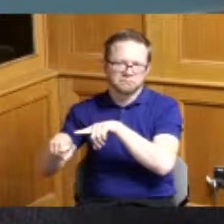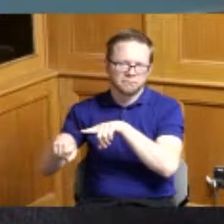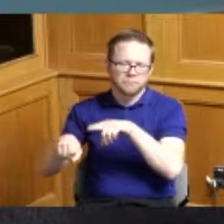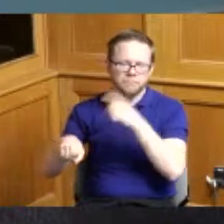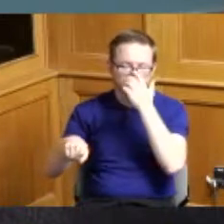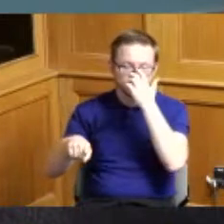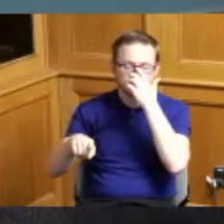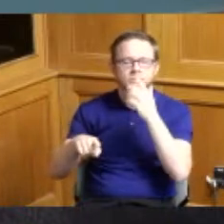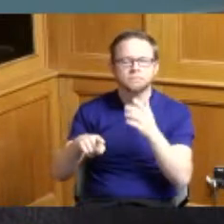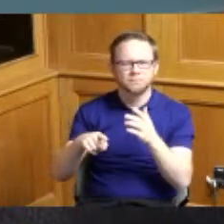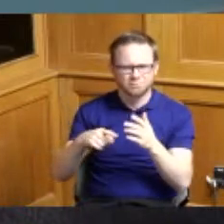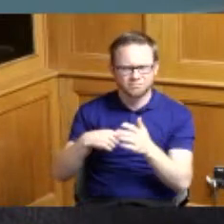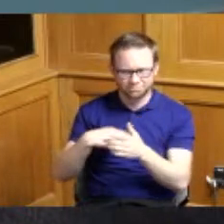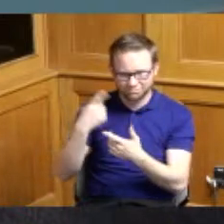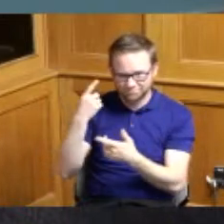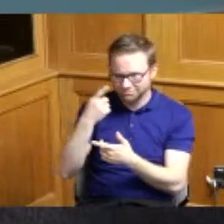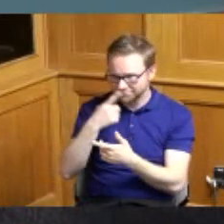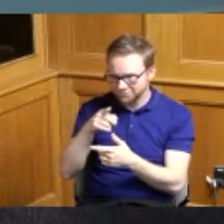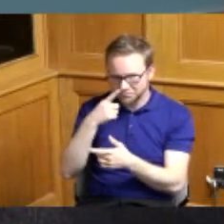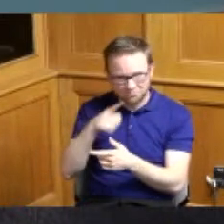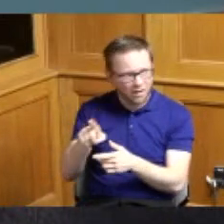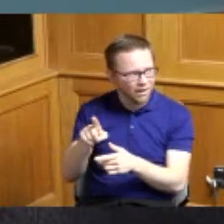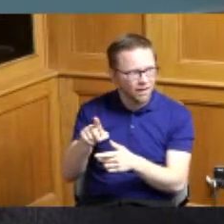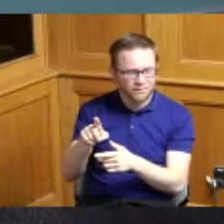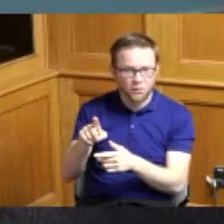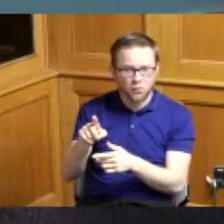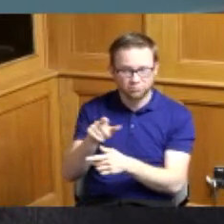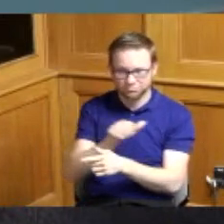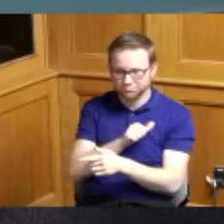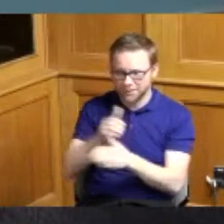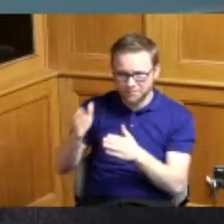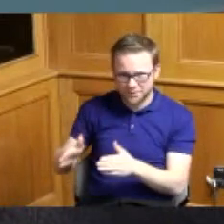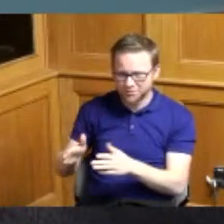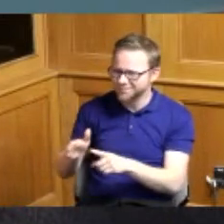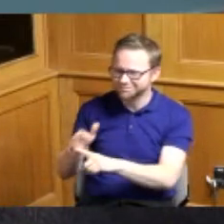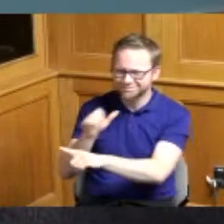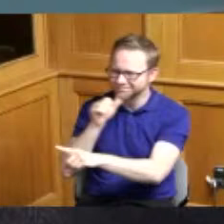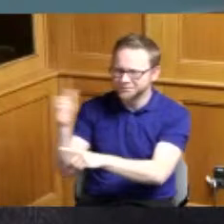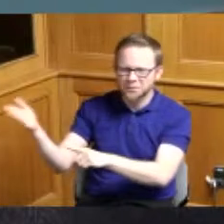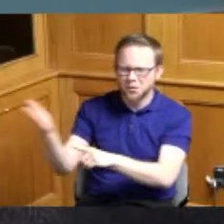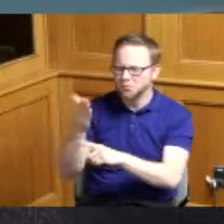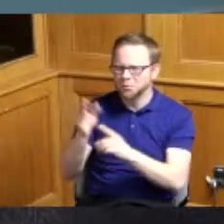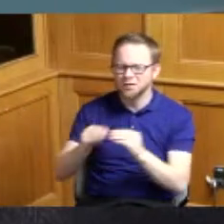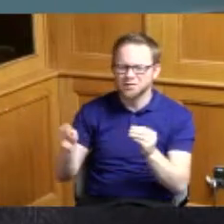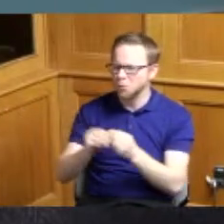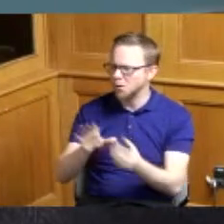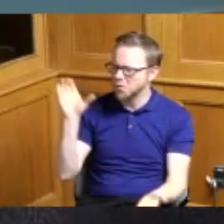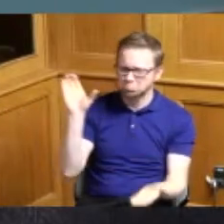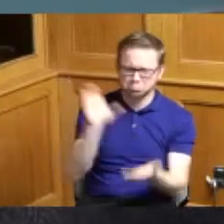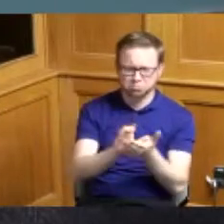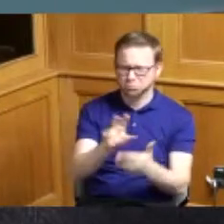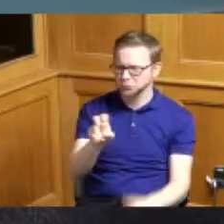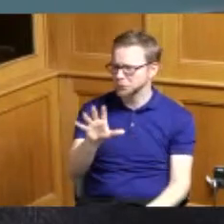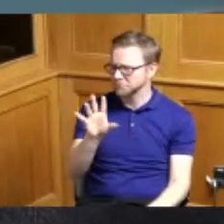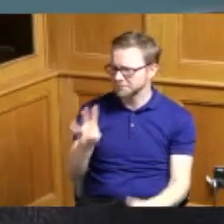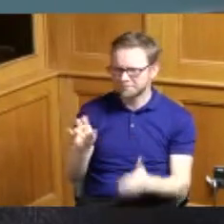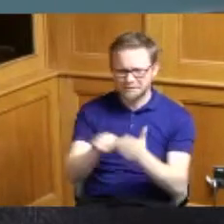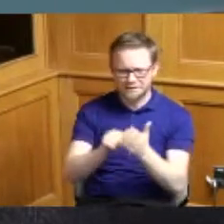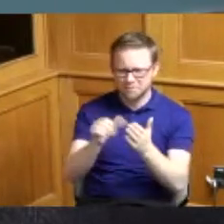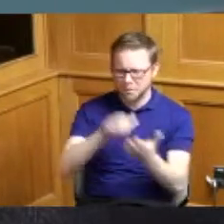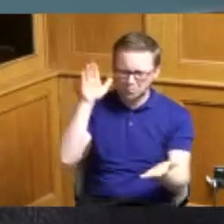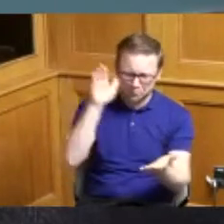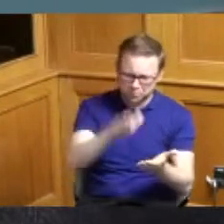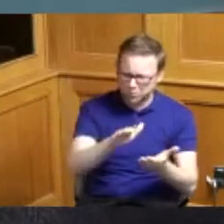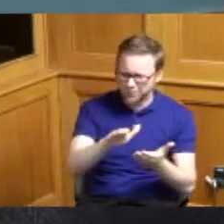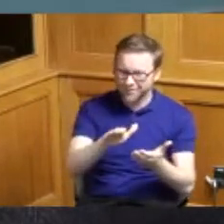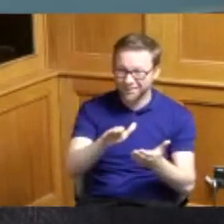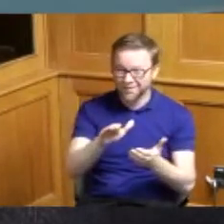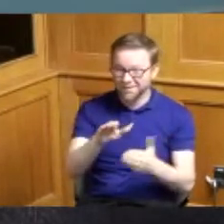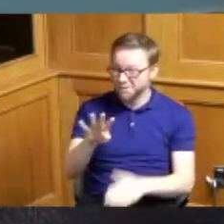a message back Mr Aluotto please do not bring us any more 257 page documents with 48 hours they're